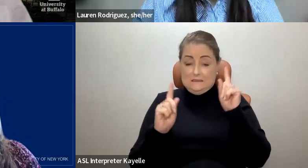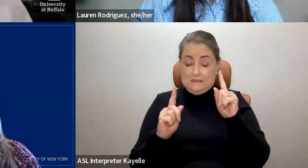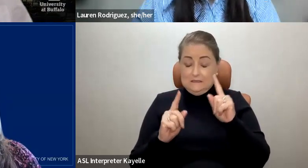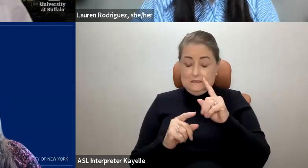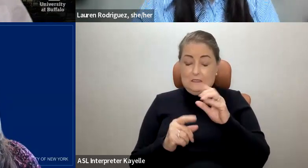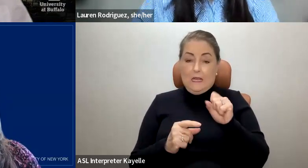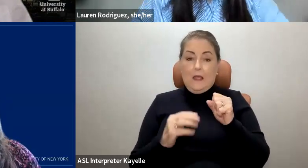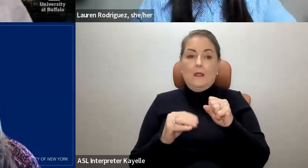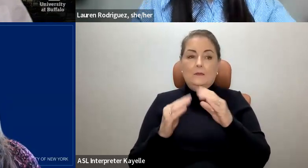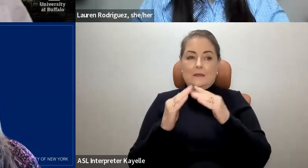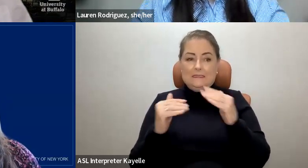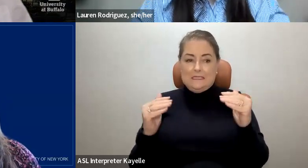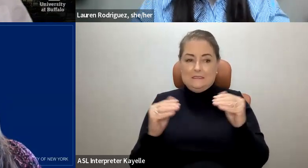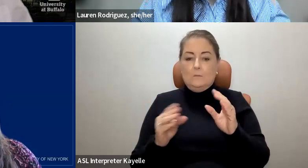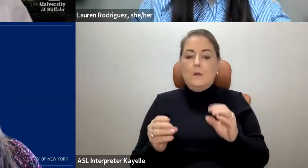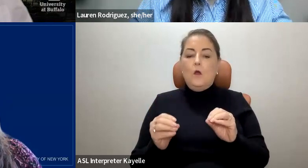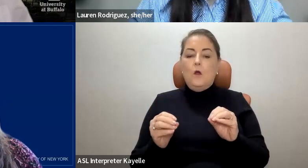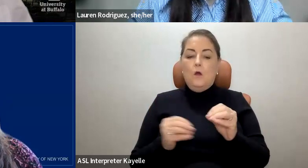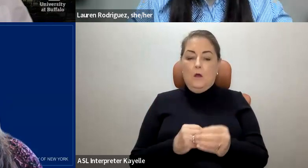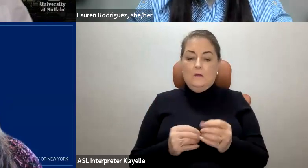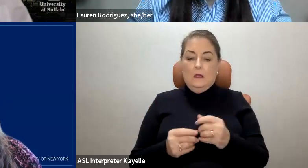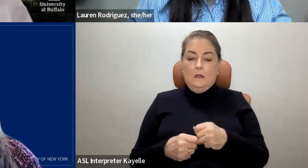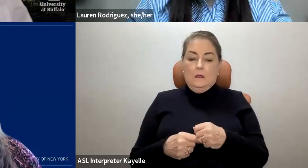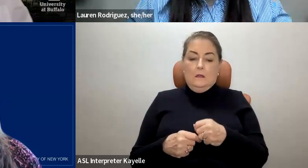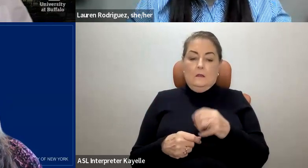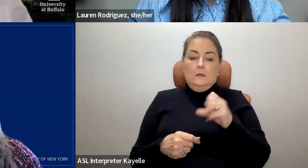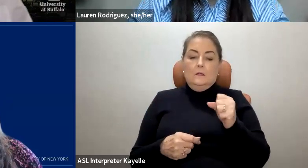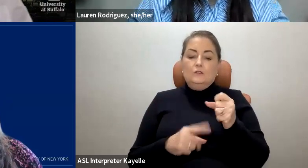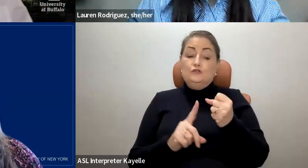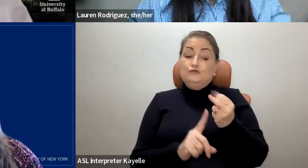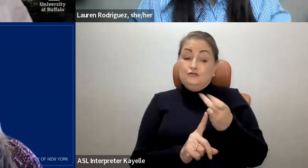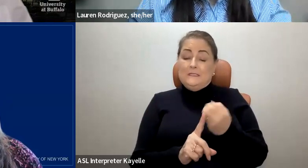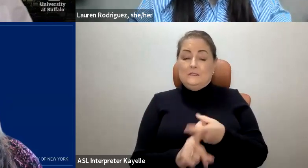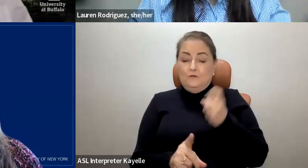system office. And Lauren comes from one of our campuses